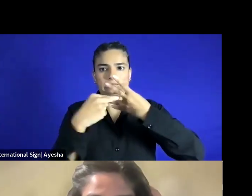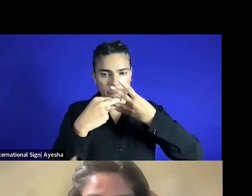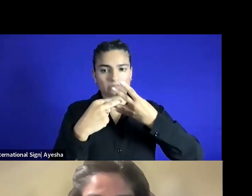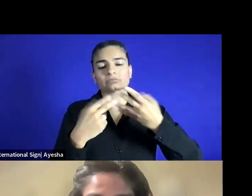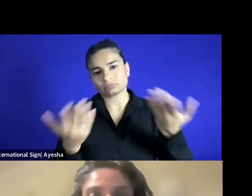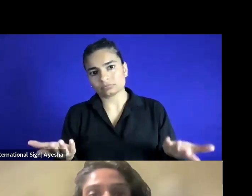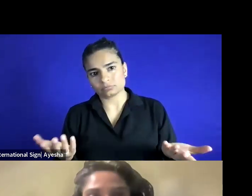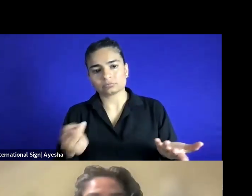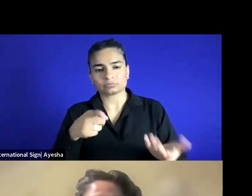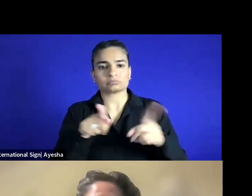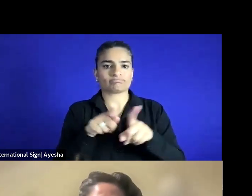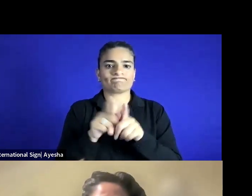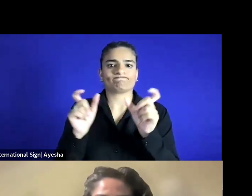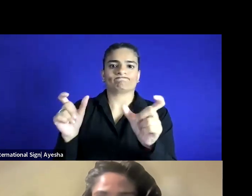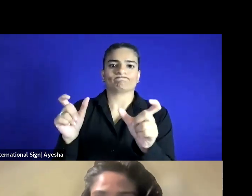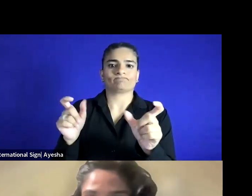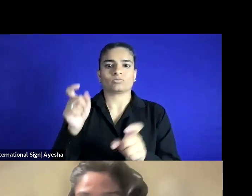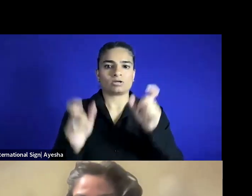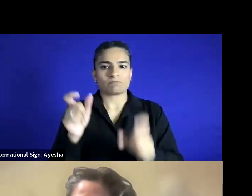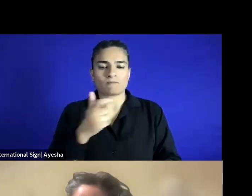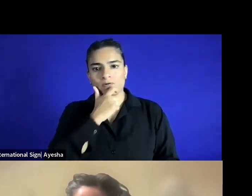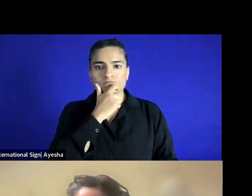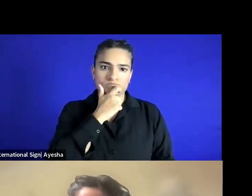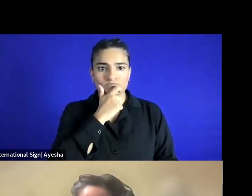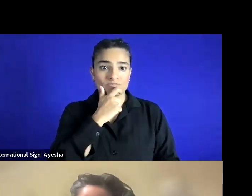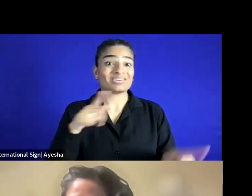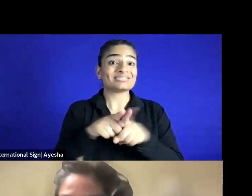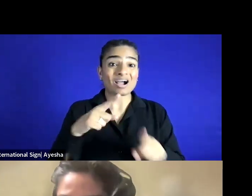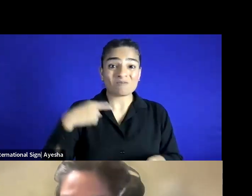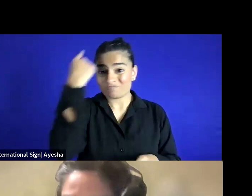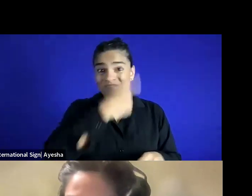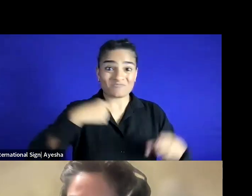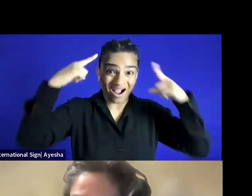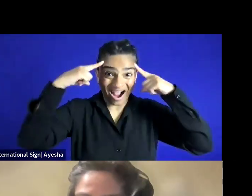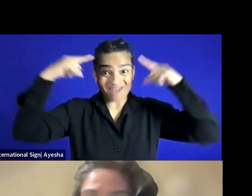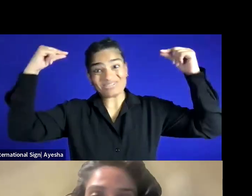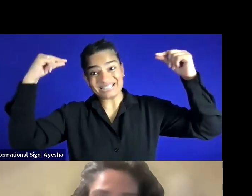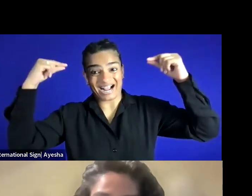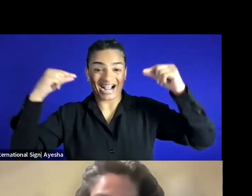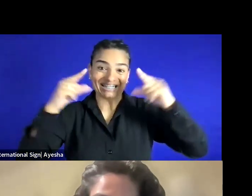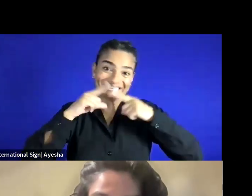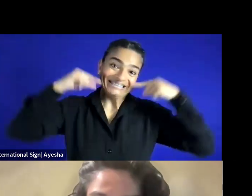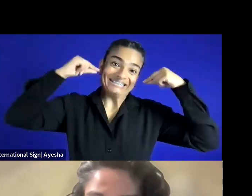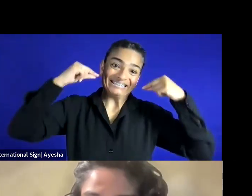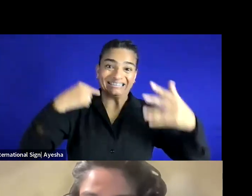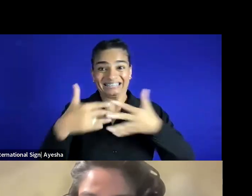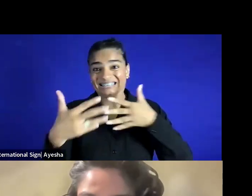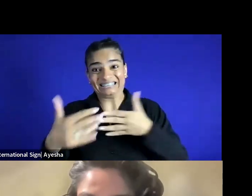So the avatars is not really you are not able to say that this is Michelle. This is Valerie. So that is how we make sure that, the,